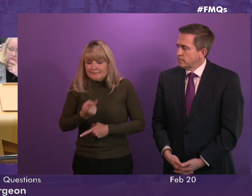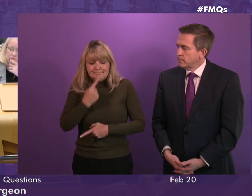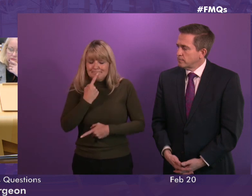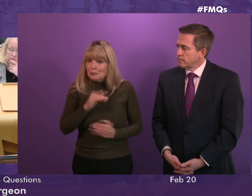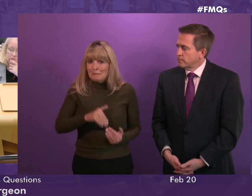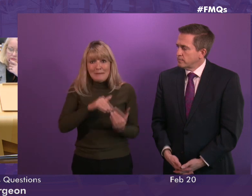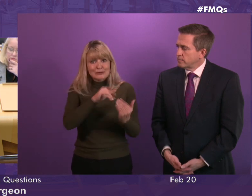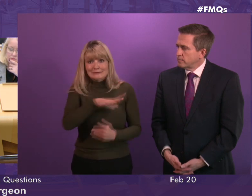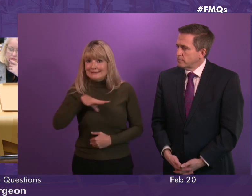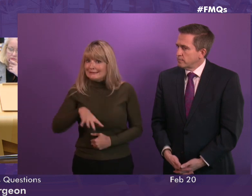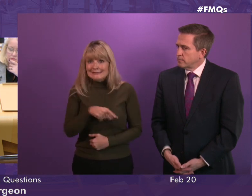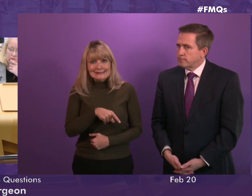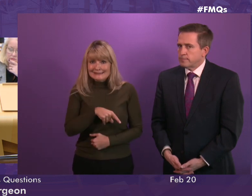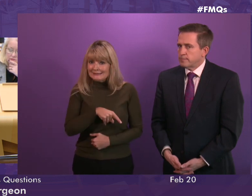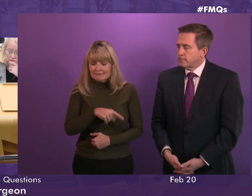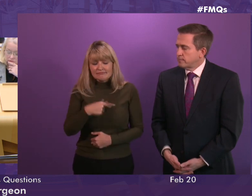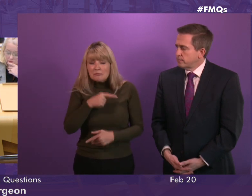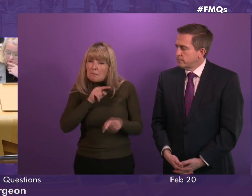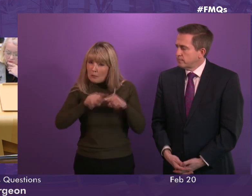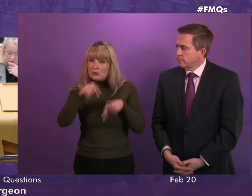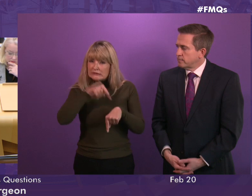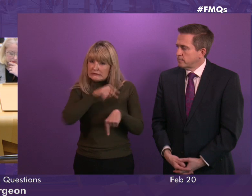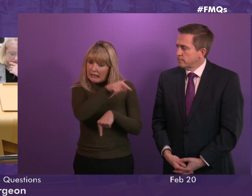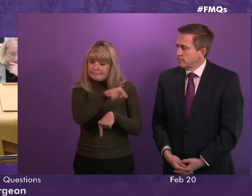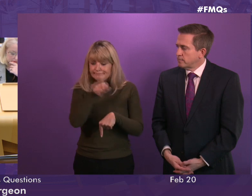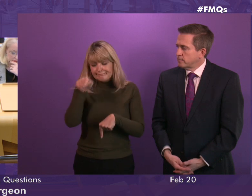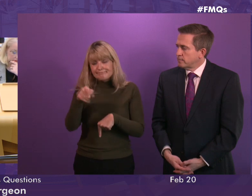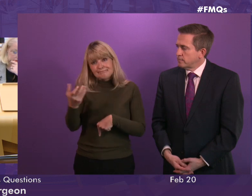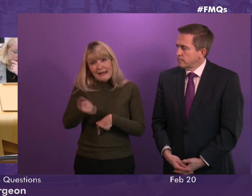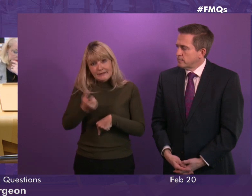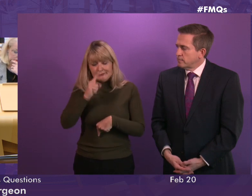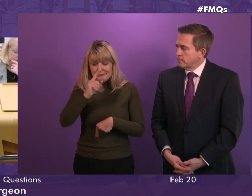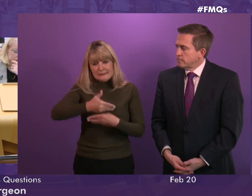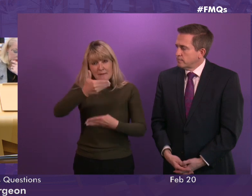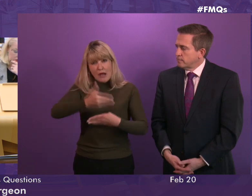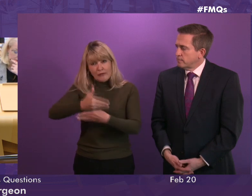All too often, it acts as a barrier to disabled people accessing the benefits that they are